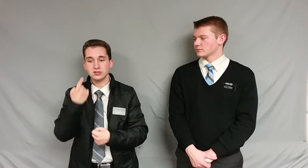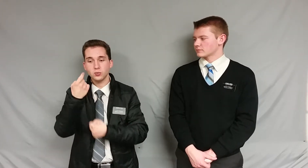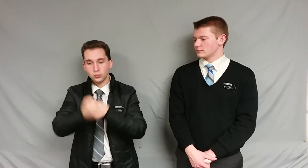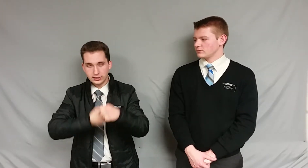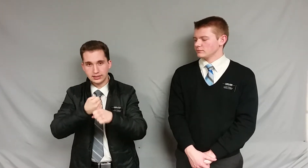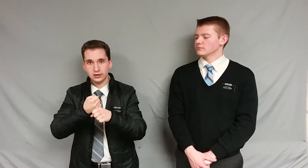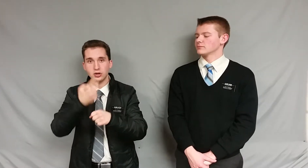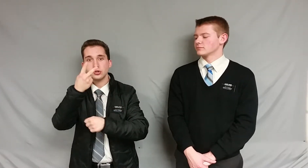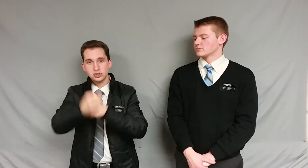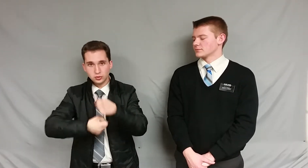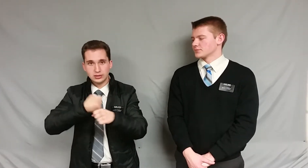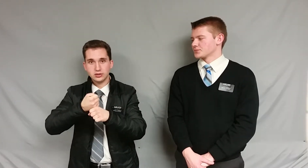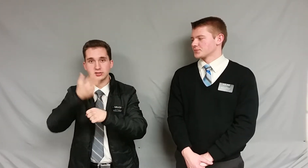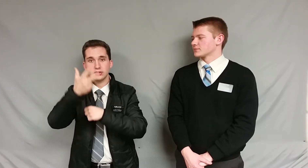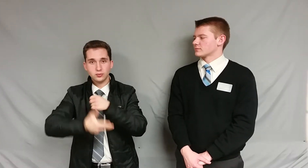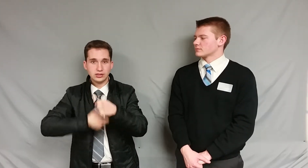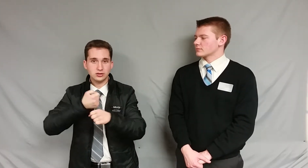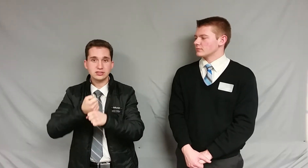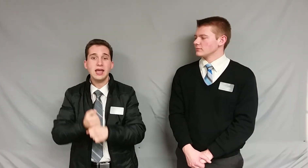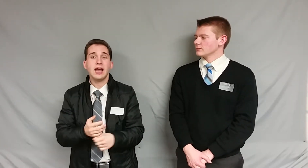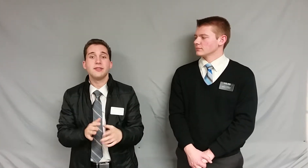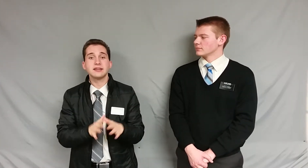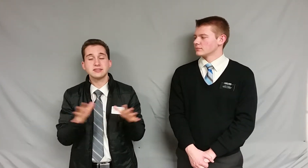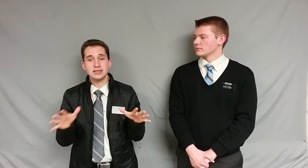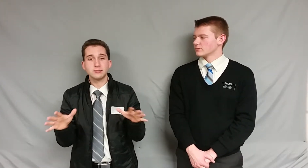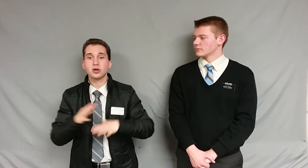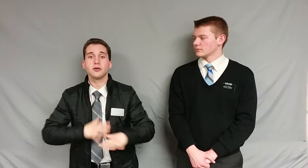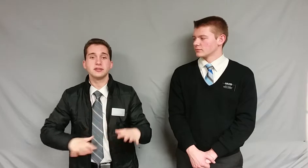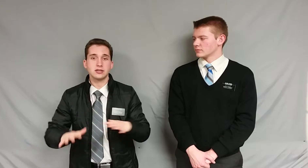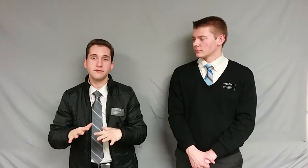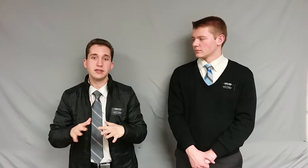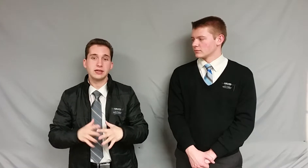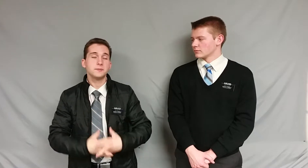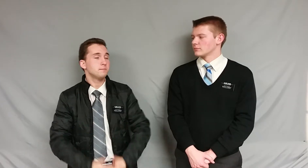It's ONE-YEAR, TWO-YEARS, THREE-YEARS, and that's the same regardless of the year.